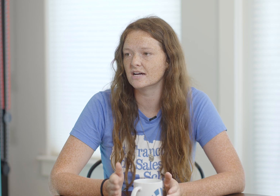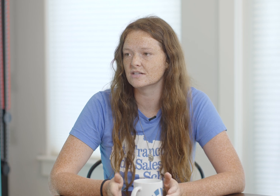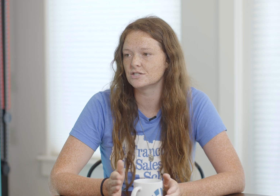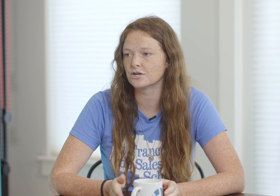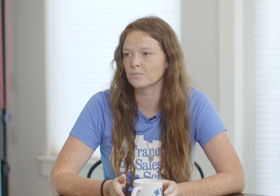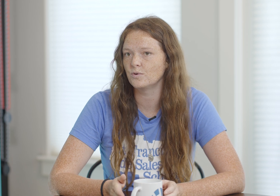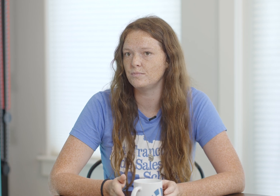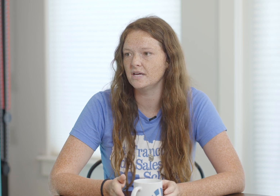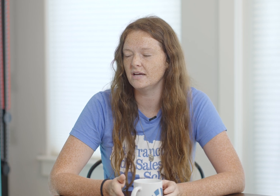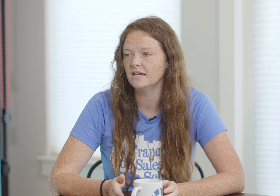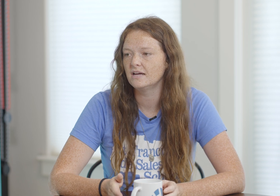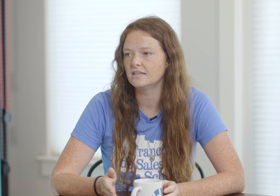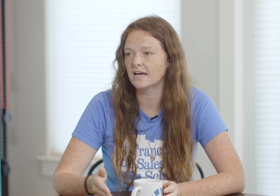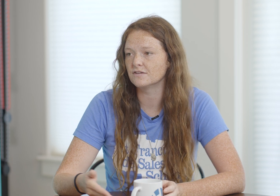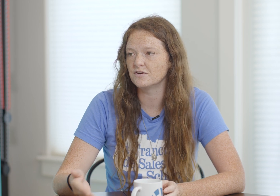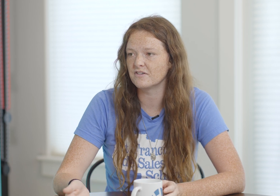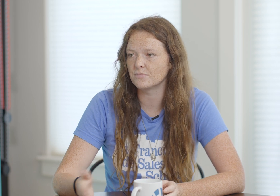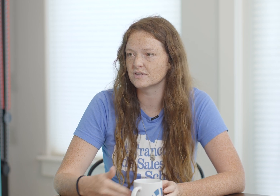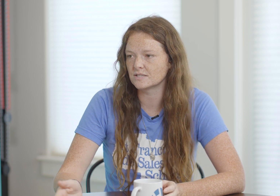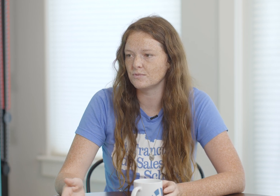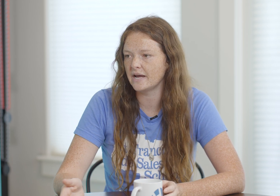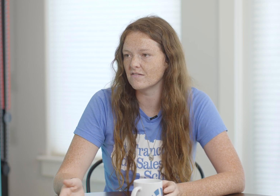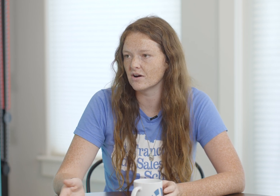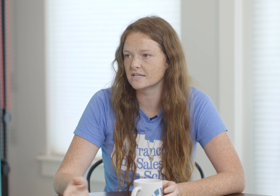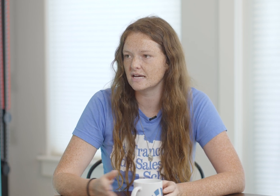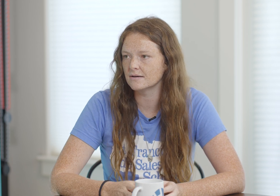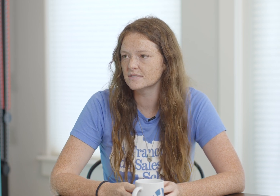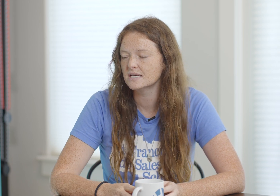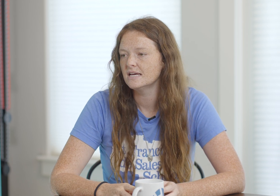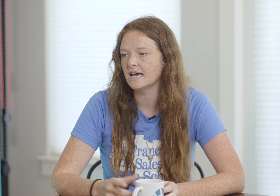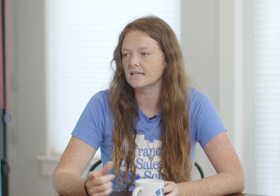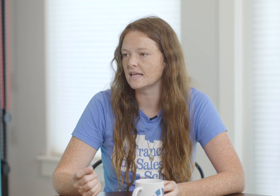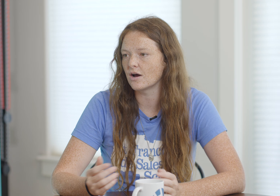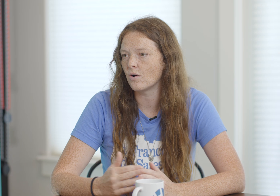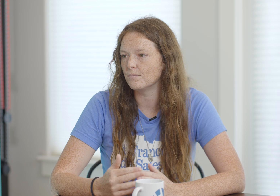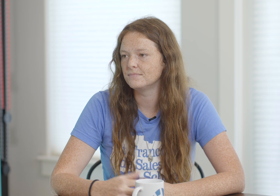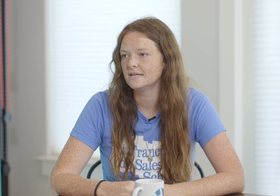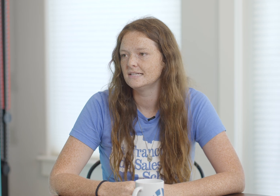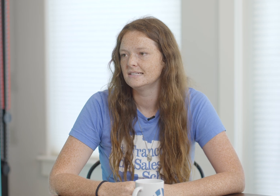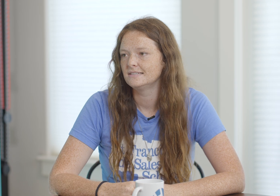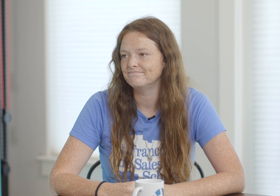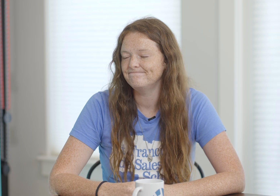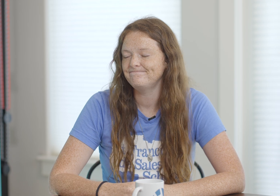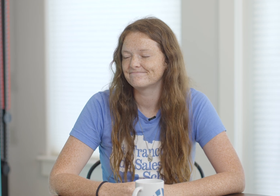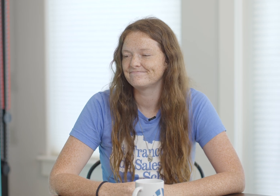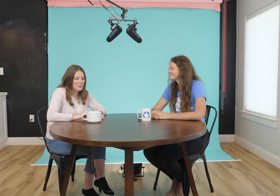End of the term would be the end of November. That's when we have our exams and then they go home. Gotcha.